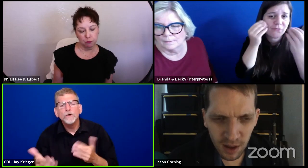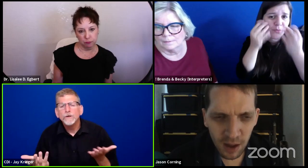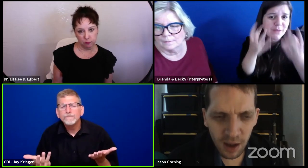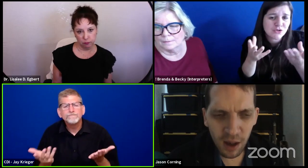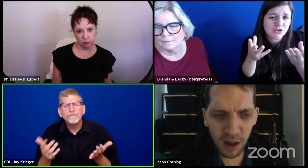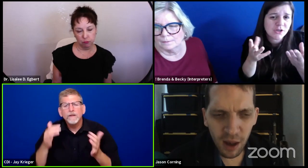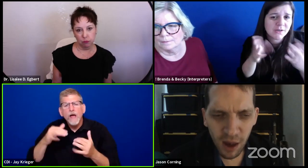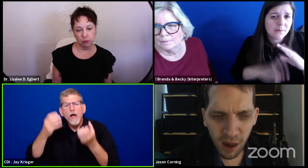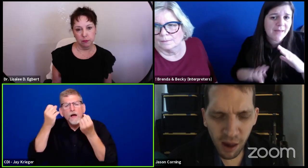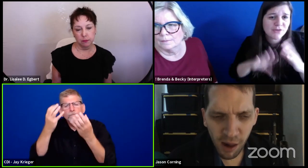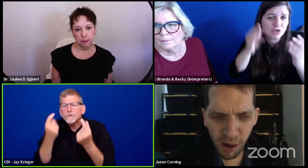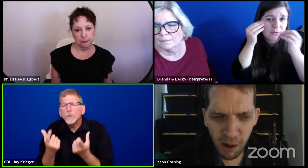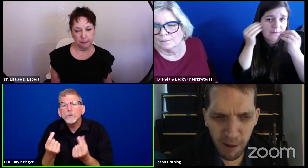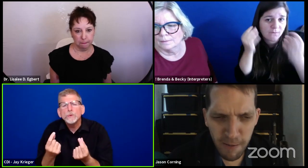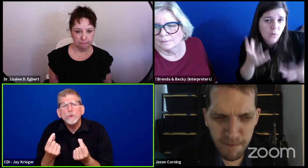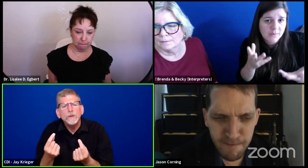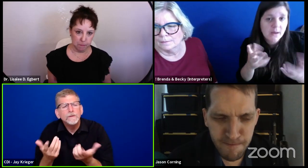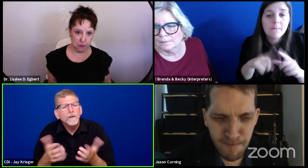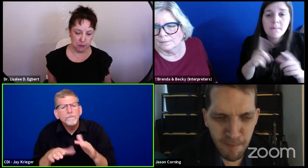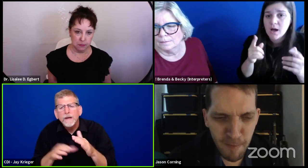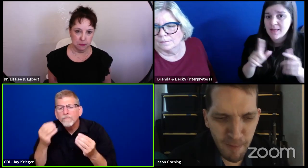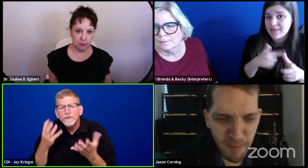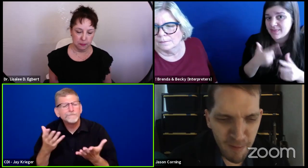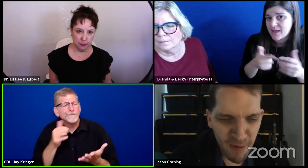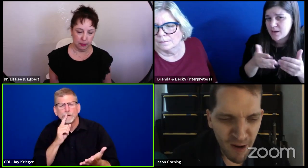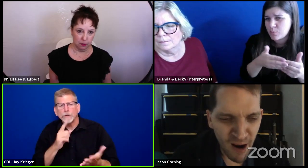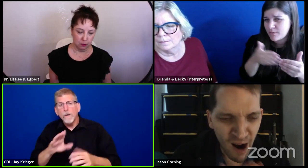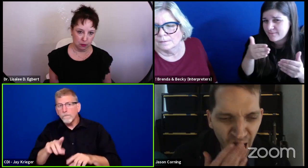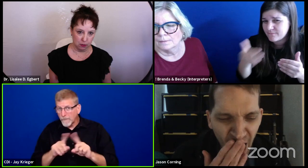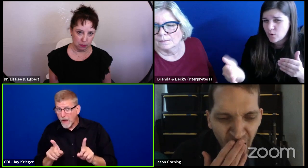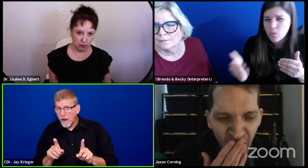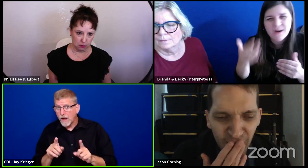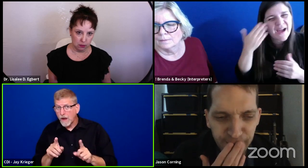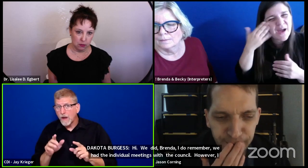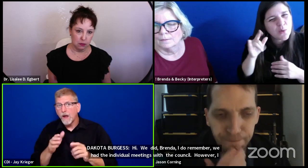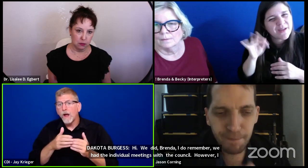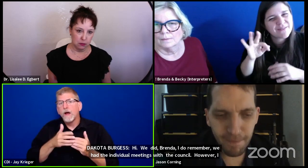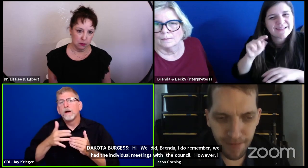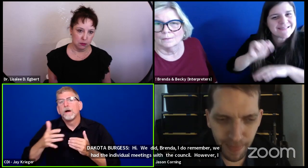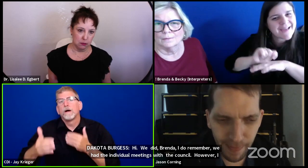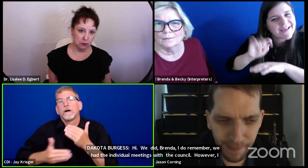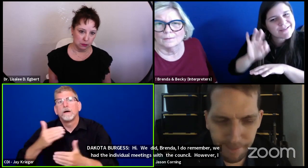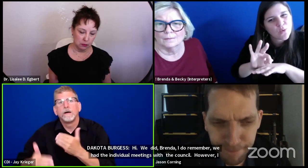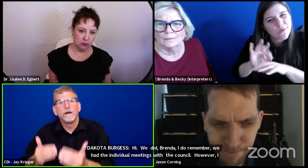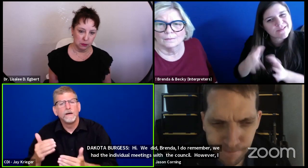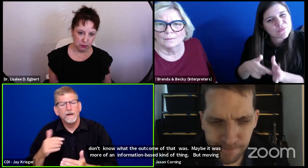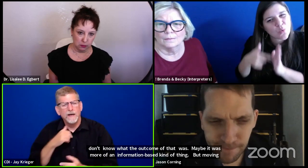But moving forward, I believe -- I don't know if a task force is what we need, but maybe